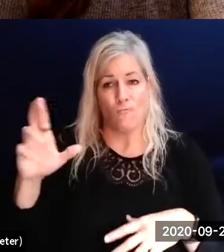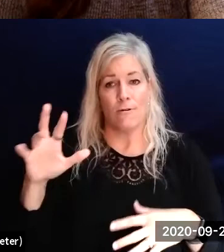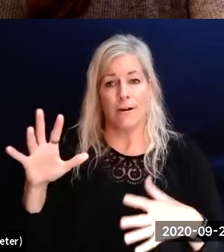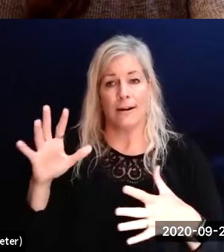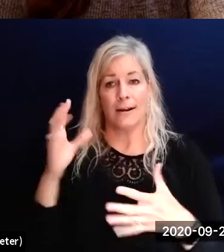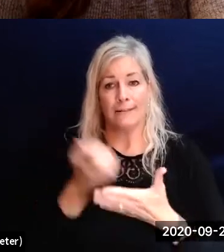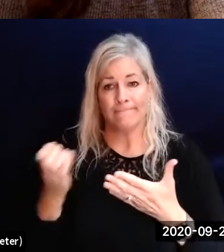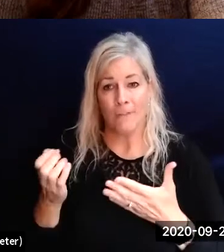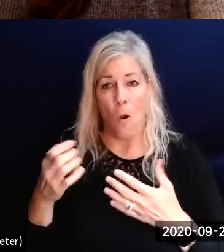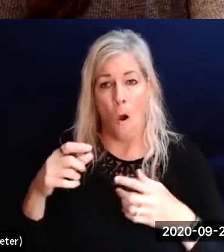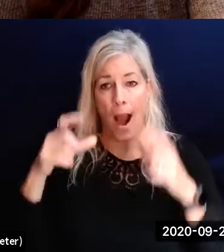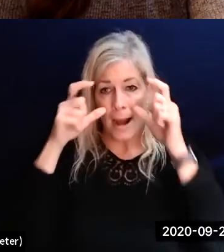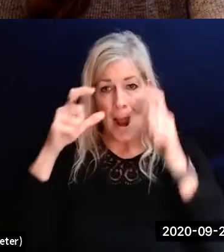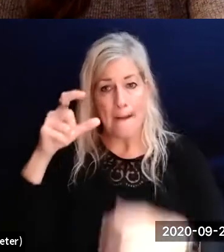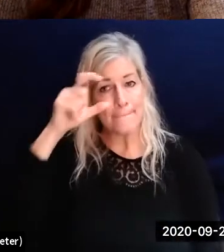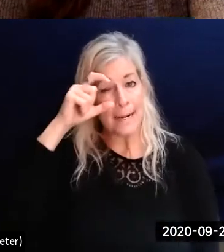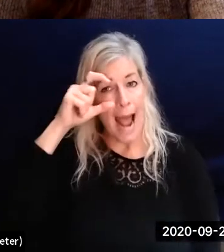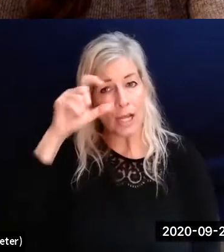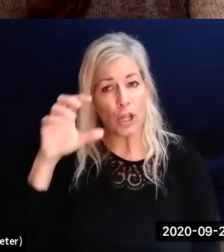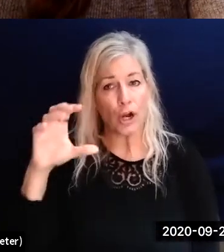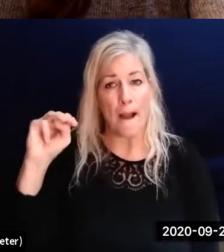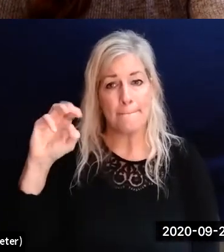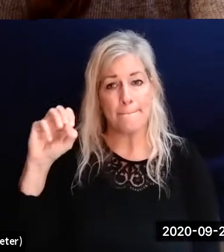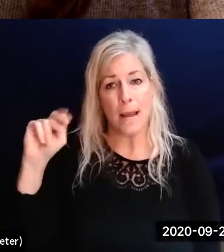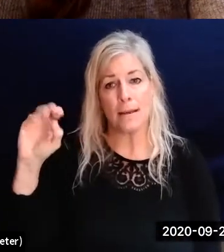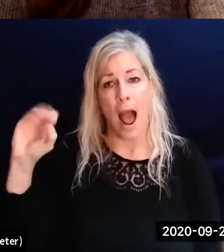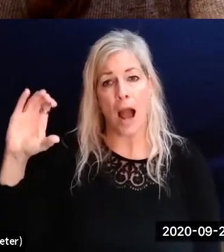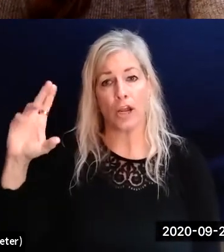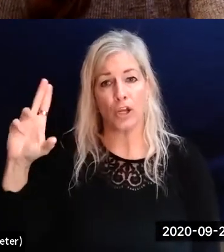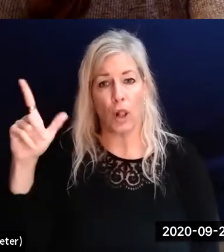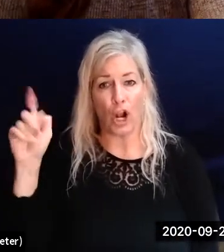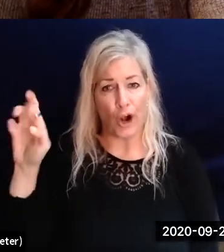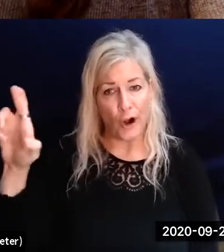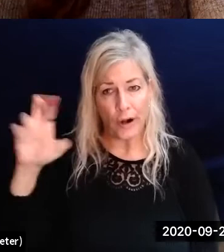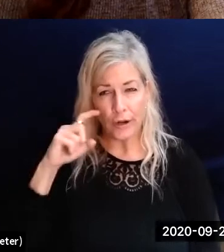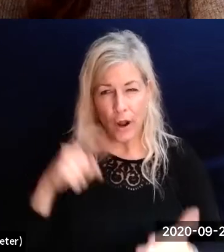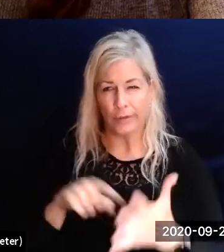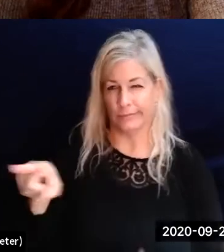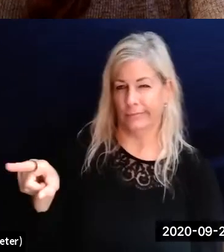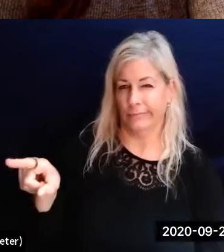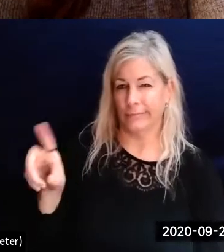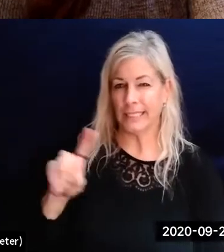monocular, there are a lot of different kinds of tools that might make you stand out and be different from everybody else. When I was in school